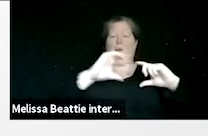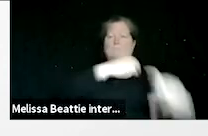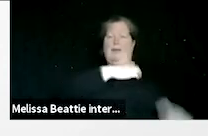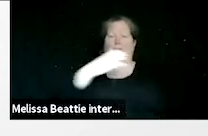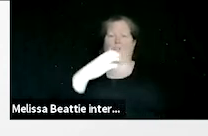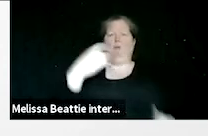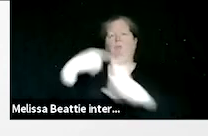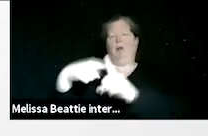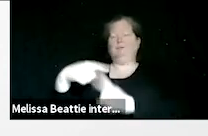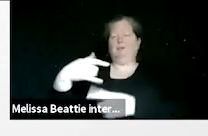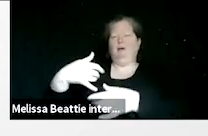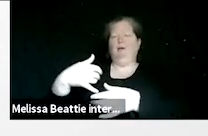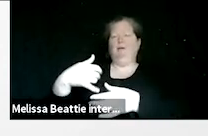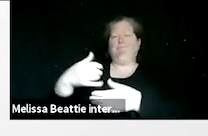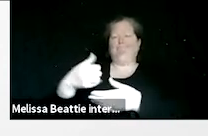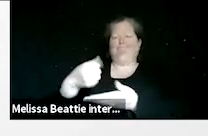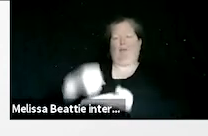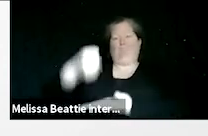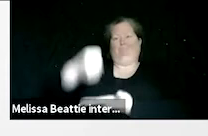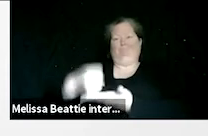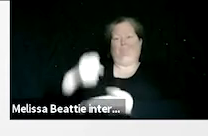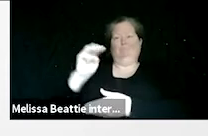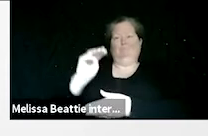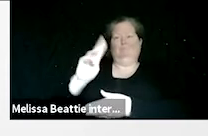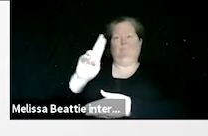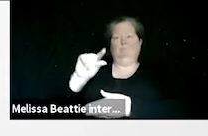and a departmental presentation so they would have something to brag with